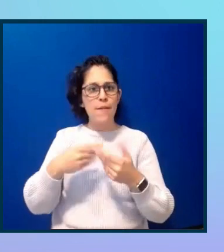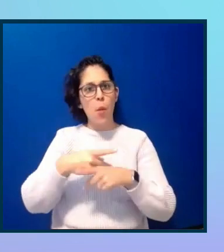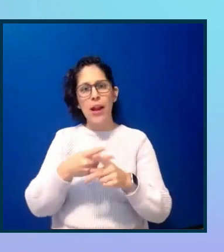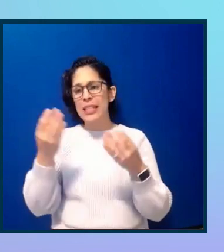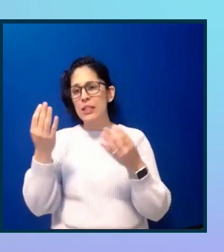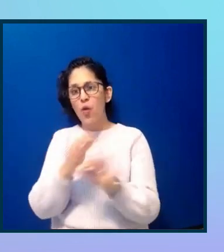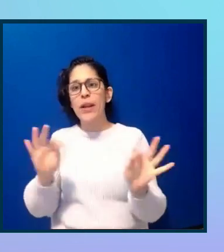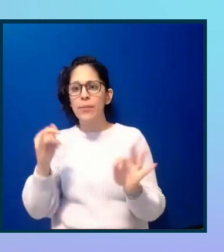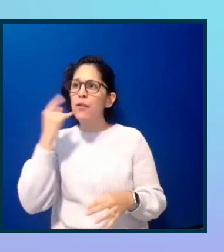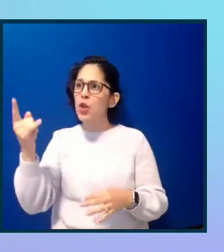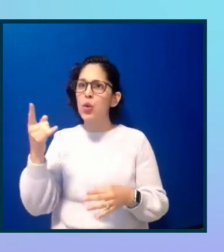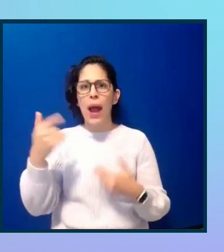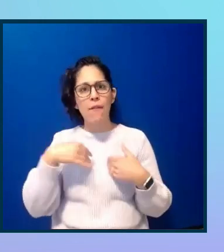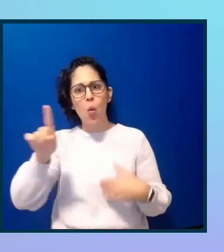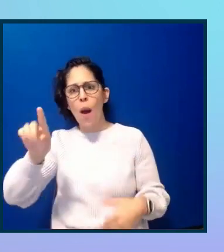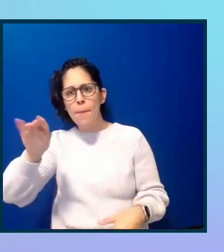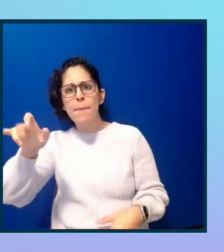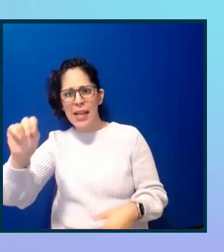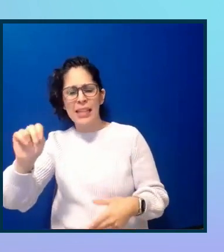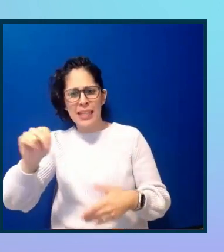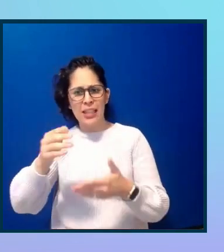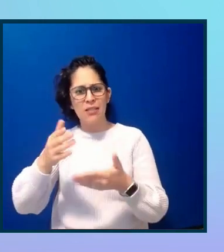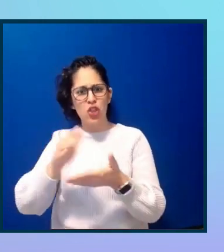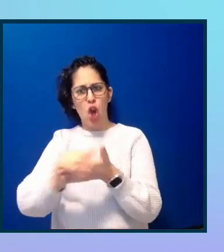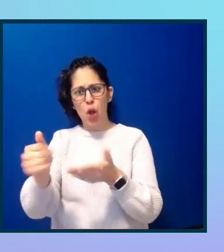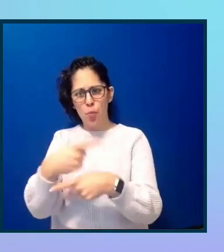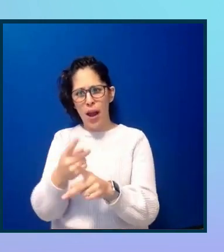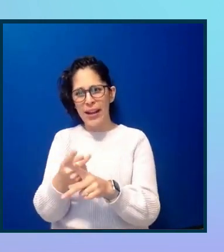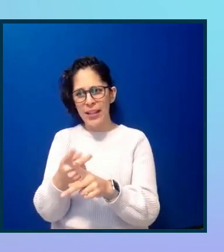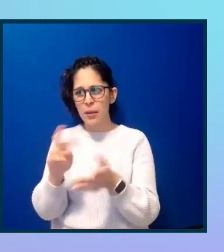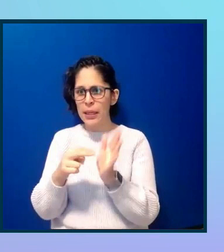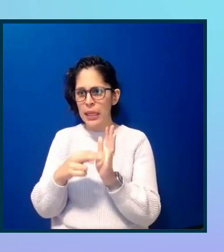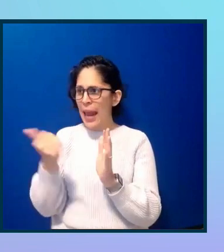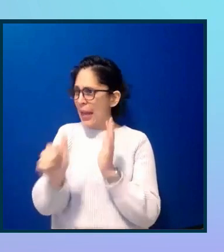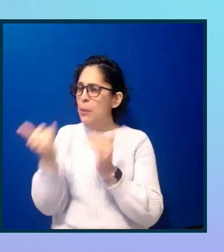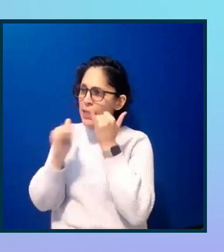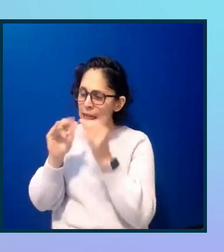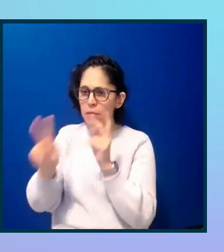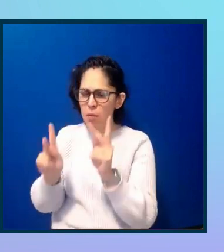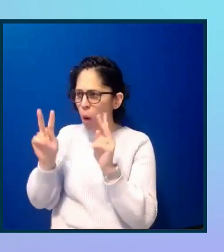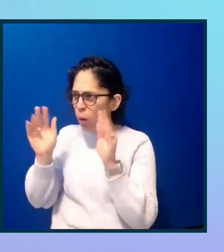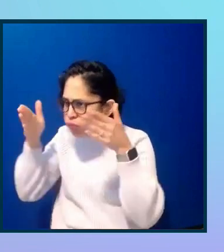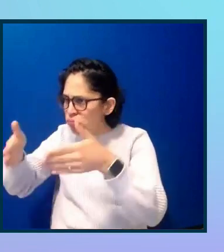then actually they pay attention, but if you're offering something that's out there in the open source community